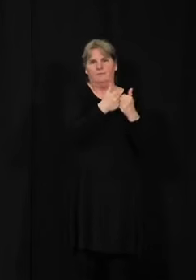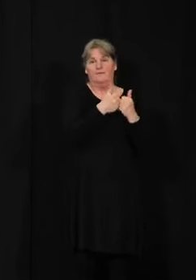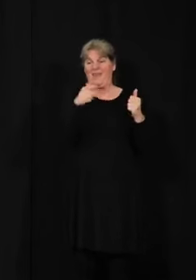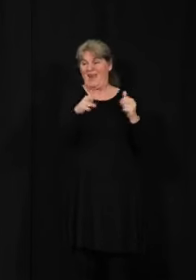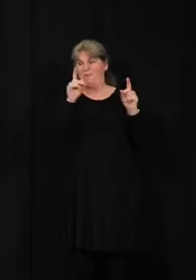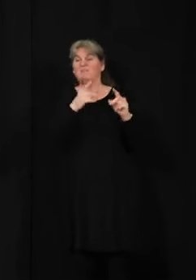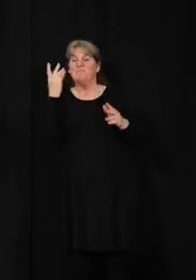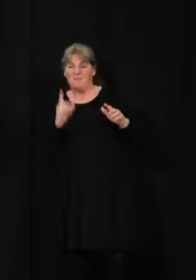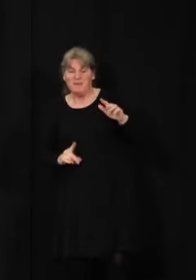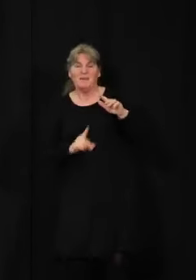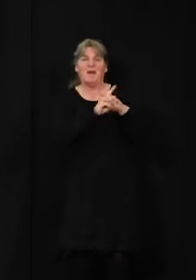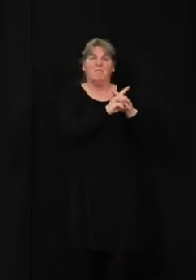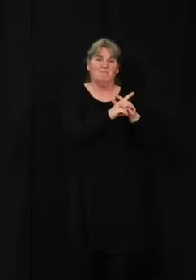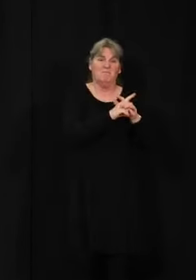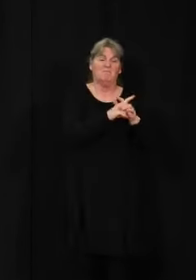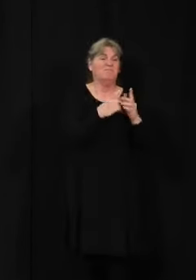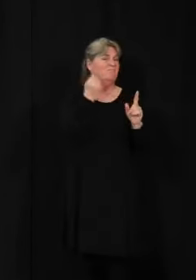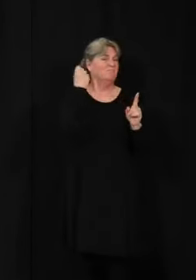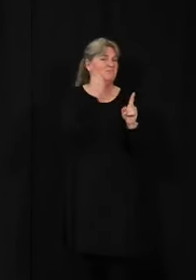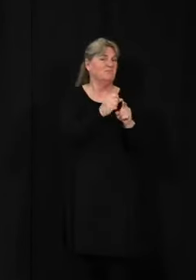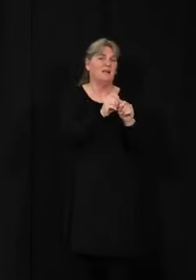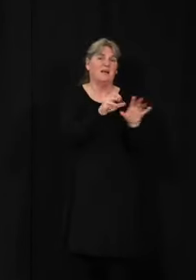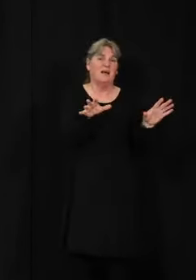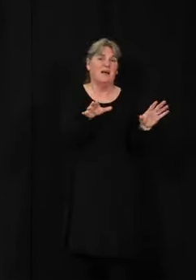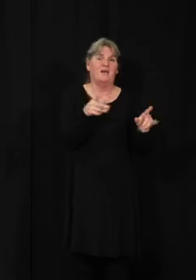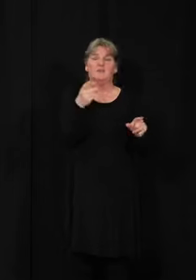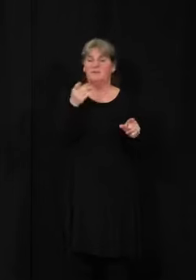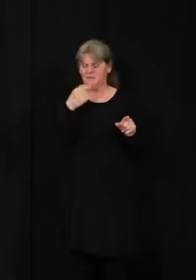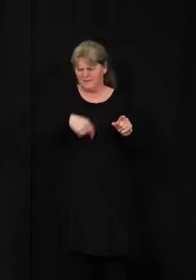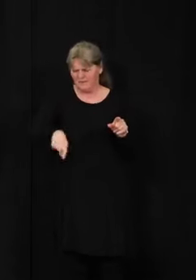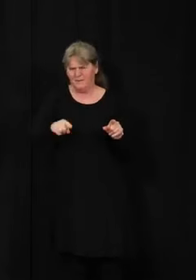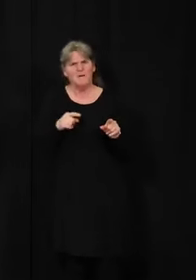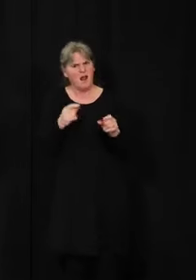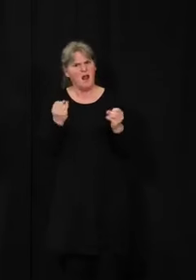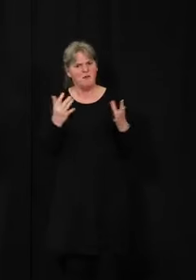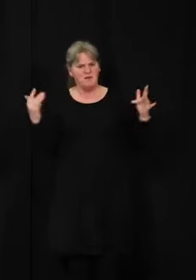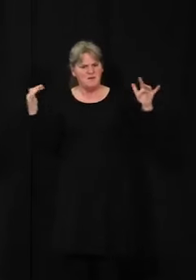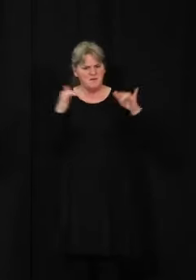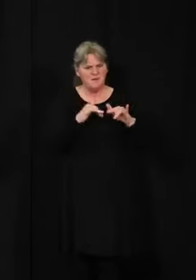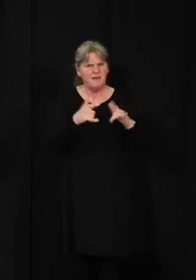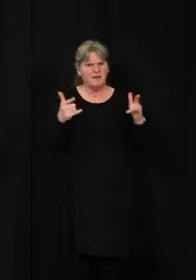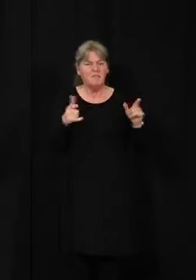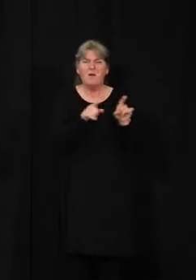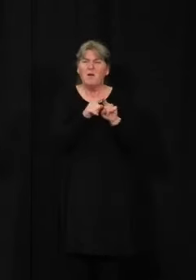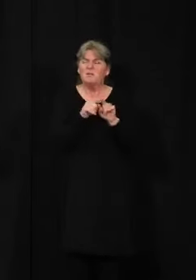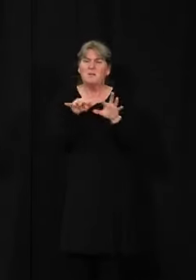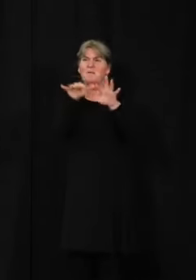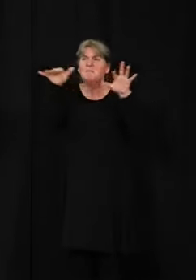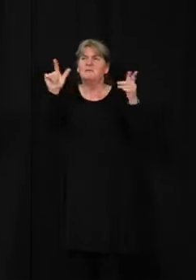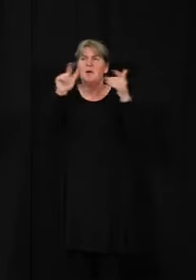One or two cases that could come to a community for a large gathering like that, but also into more rural communities for